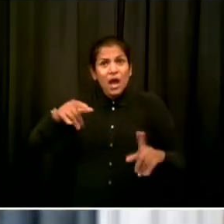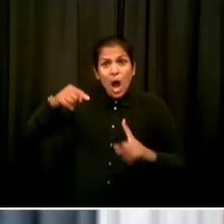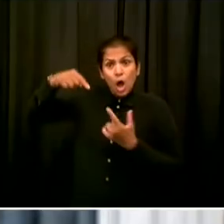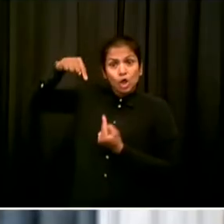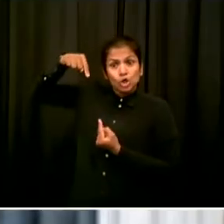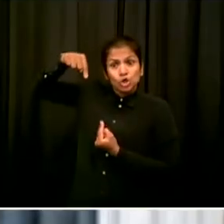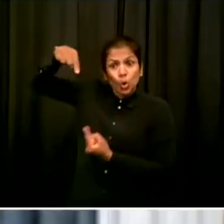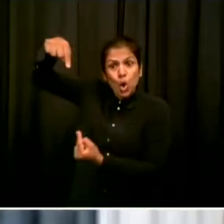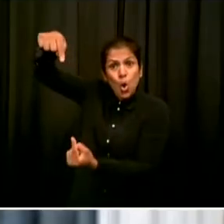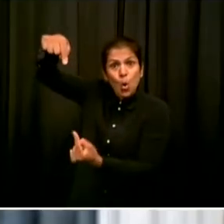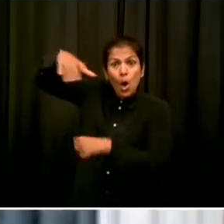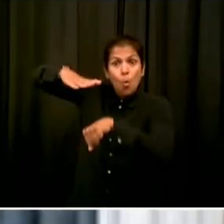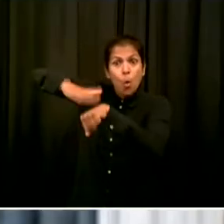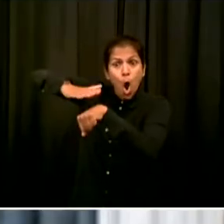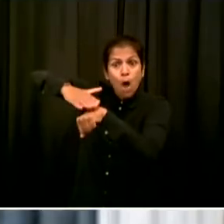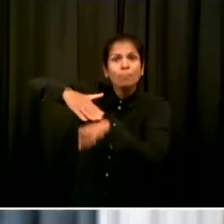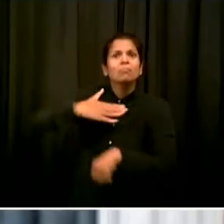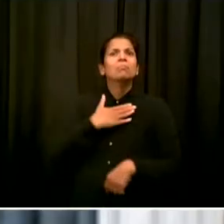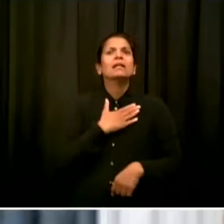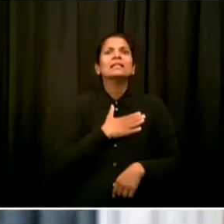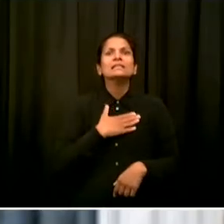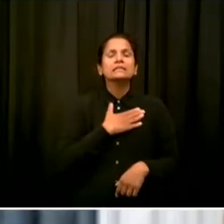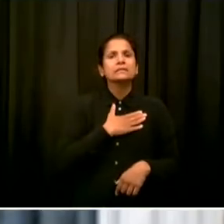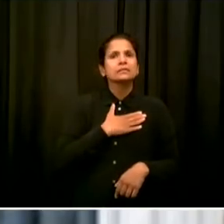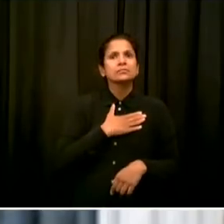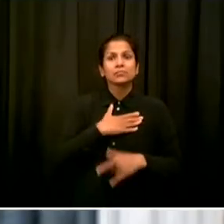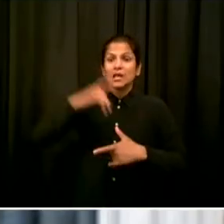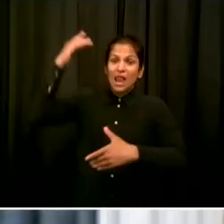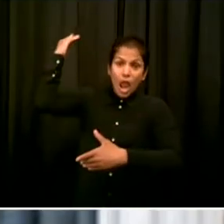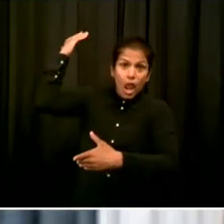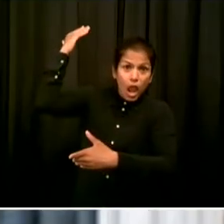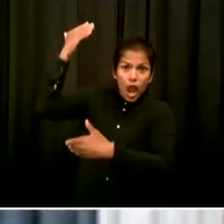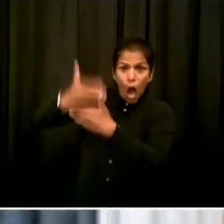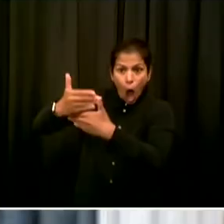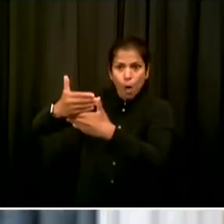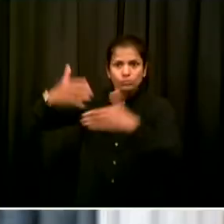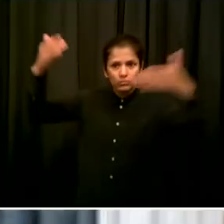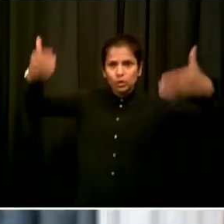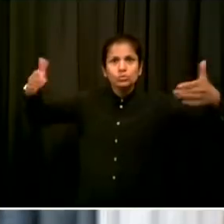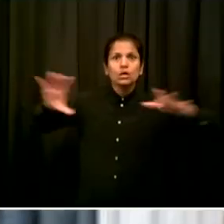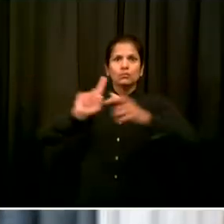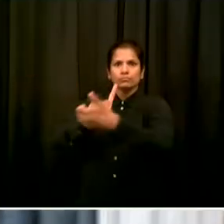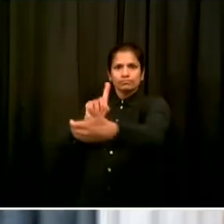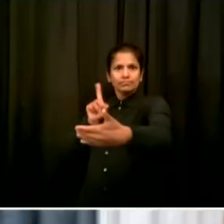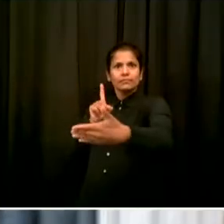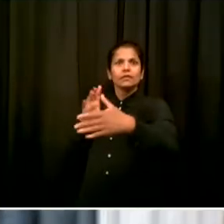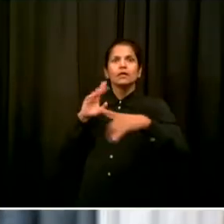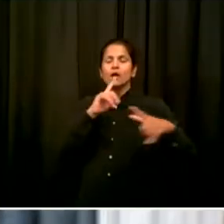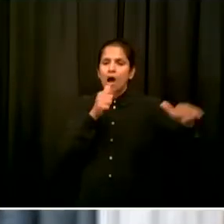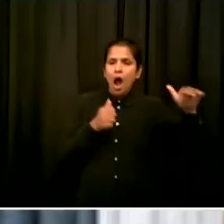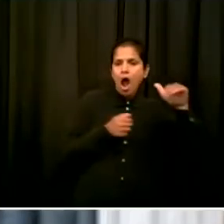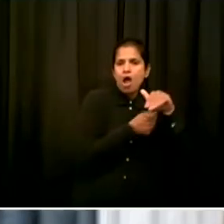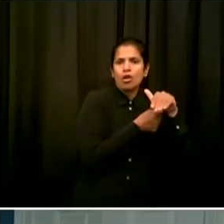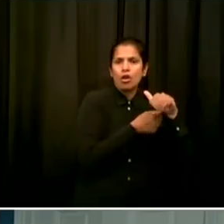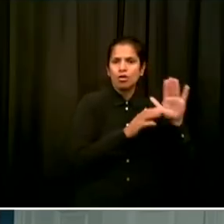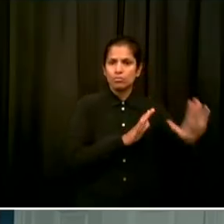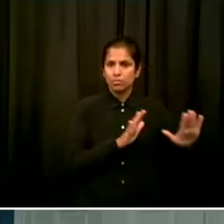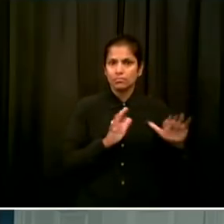IF A TORNADO WARNING IS ISSUED TAKE COVER IMMEDIATELY. IF YOU COME ACROSS FLOODING TURN AROUND DO